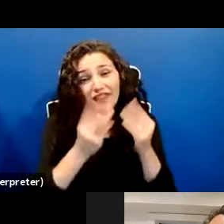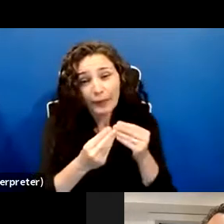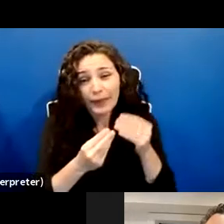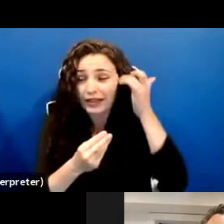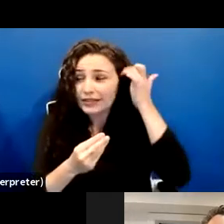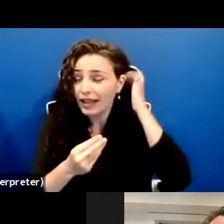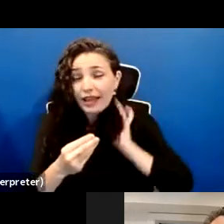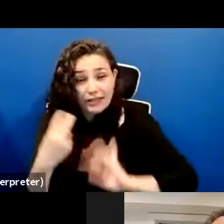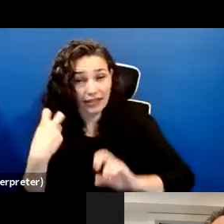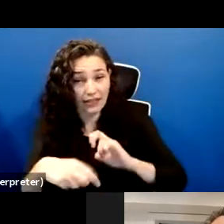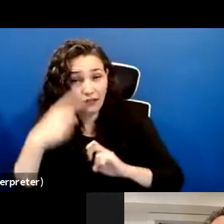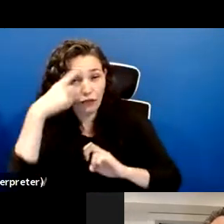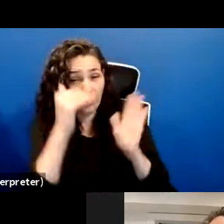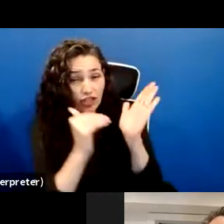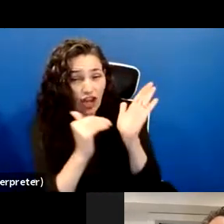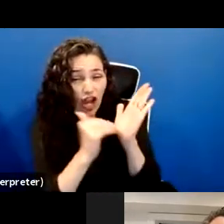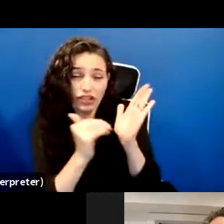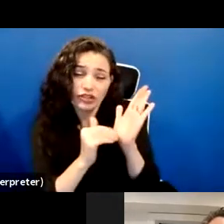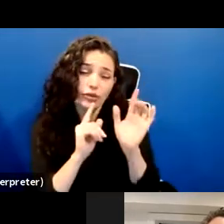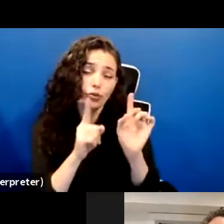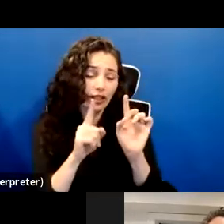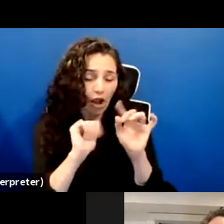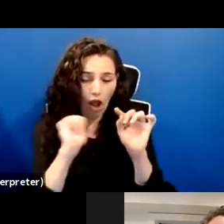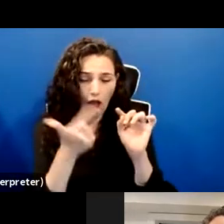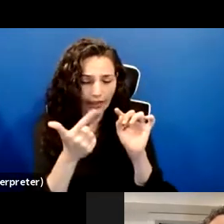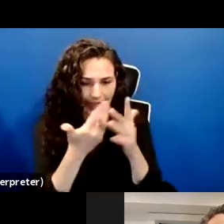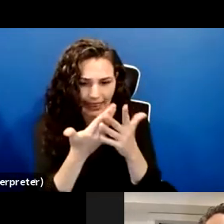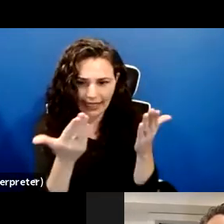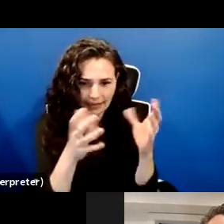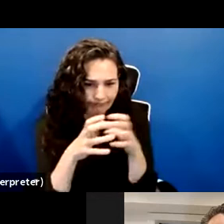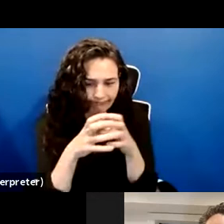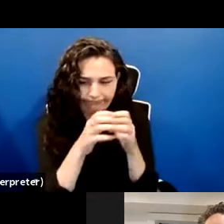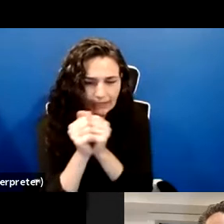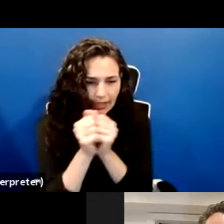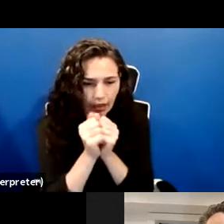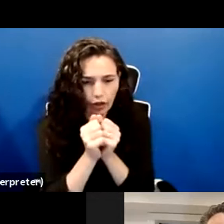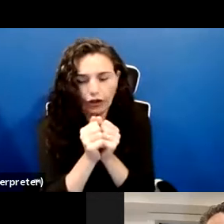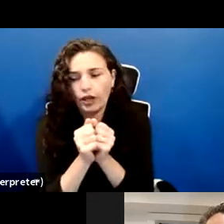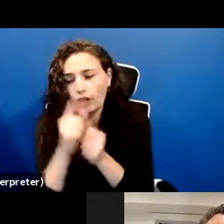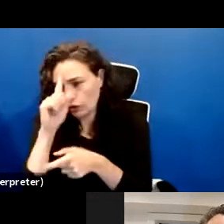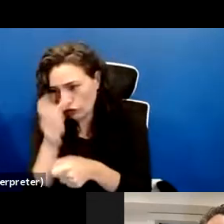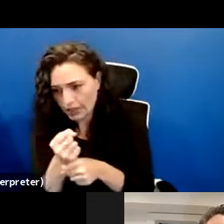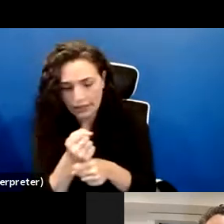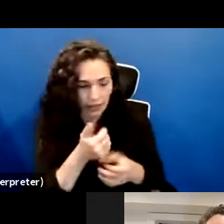And I think these two things together, trust, intimacy, small crew,